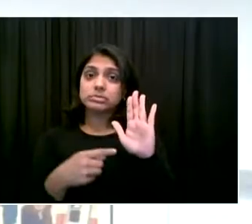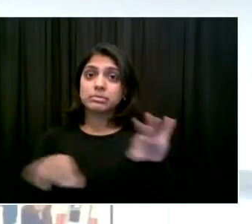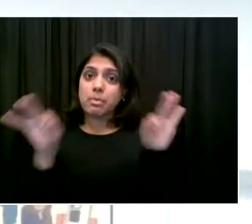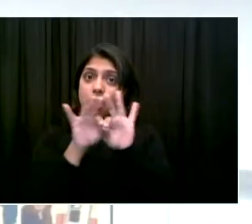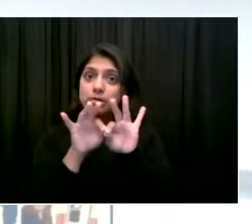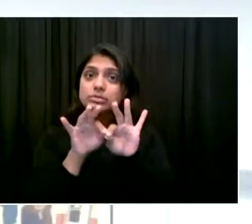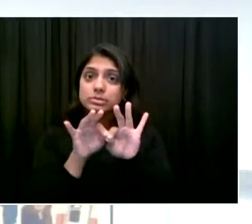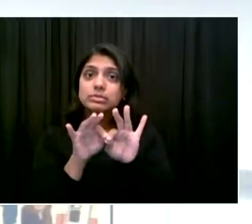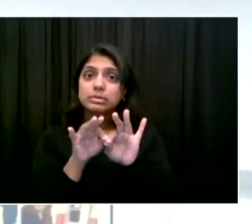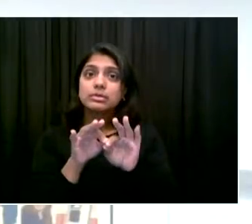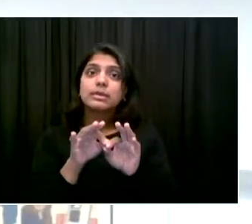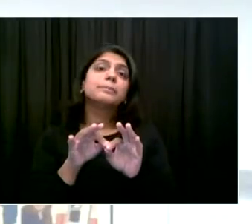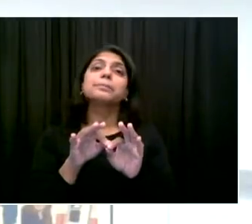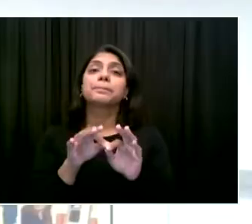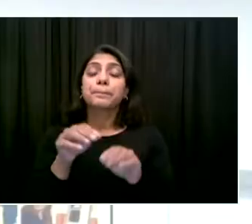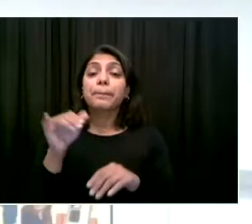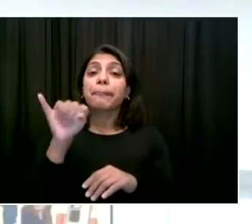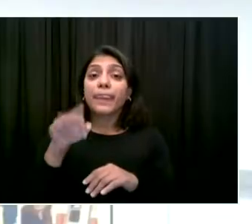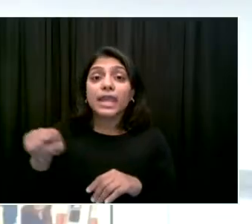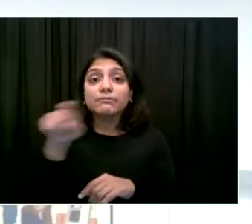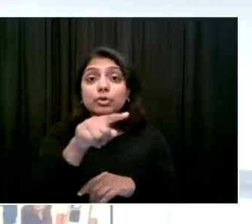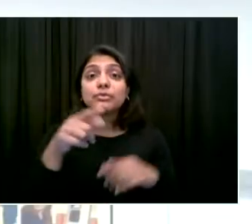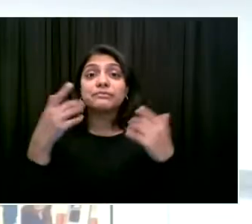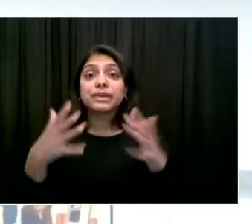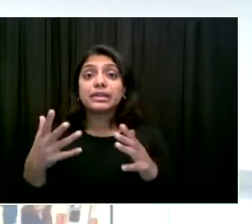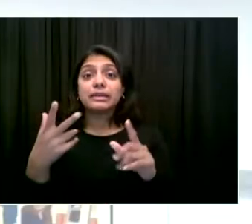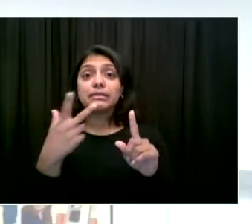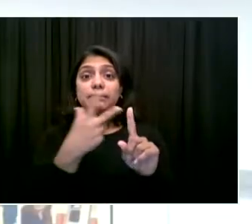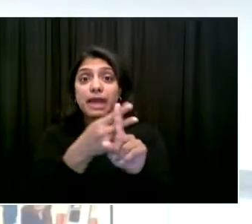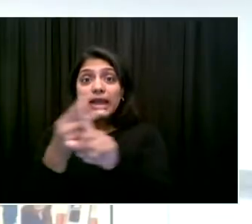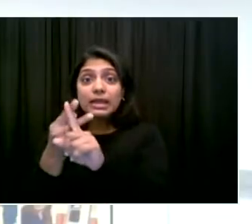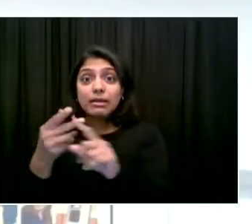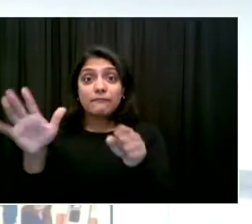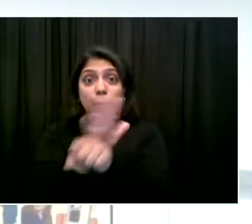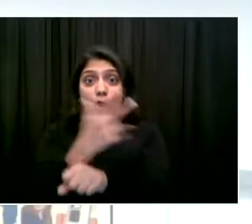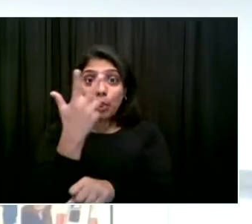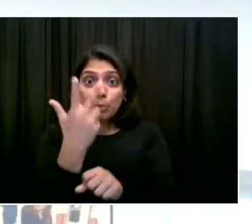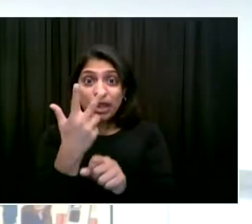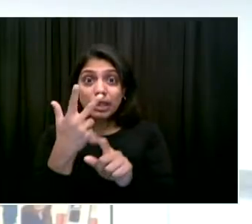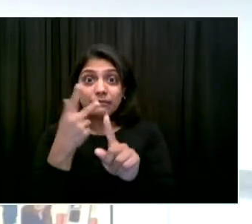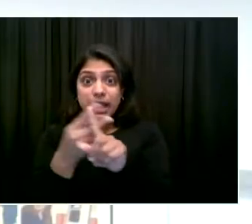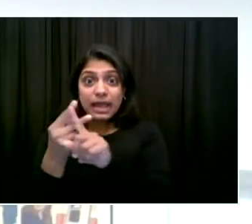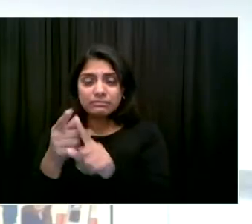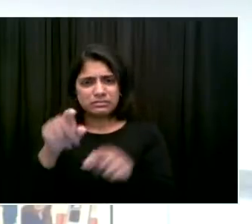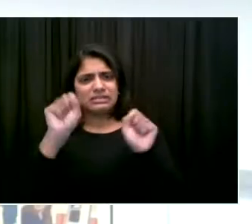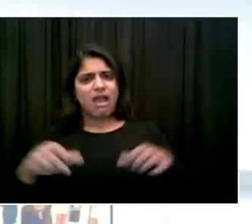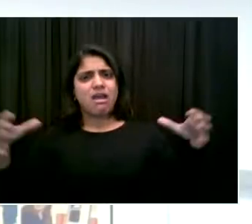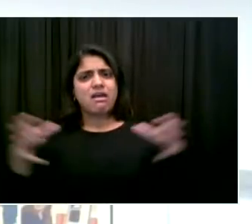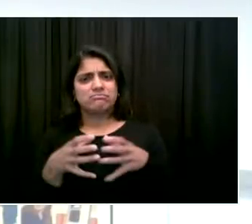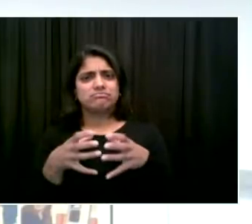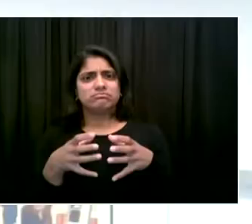OF THE GUIDANCE THAT WE PUT OUT ABOUT THIS. NUMBER ONE, AS THE MAYOR HAS SAID, VACCINATION IS VERY IMPORTANT WHEN YOU ARE GATHERING WITH OTHER FULLY VACCINATED